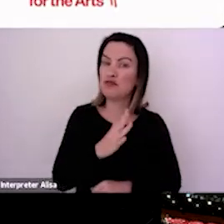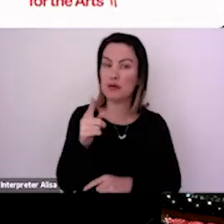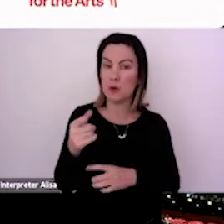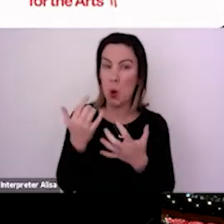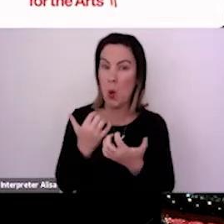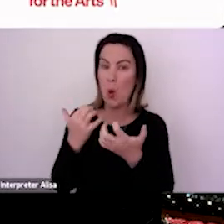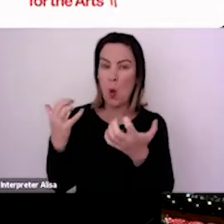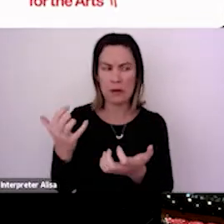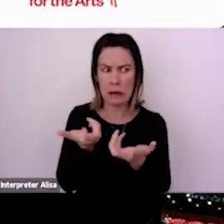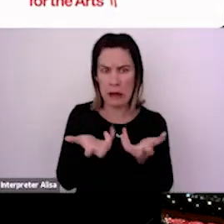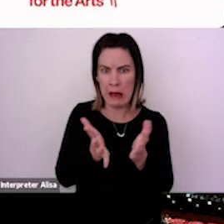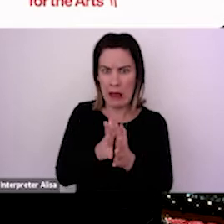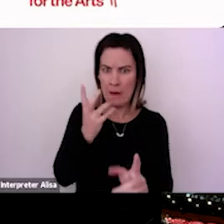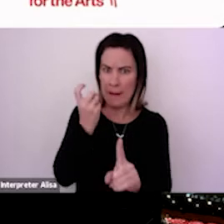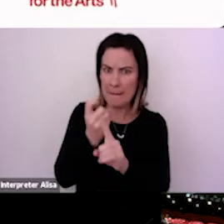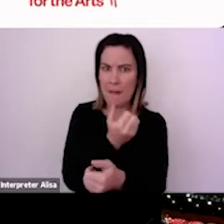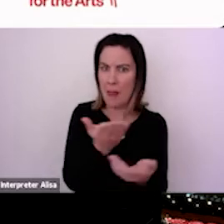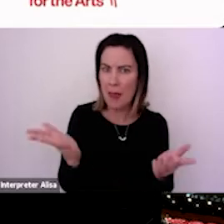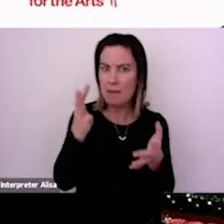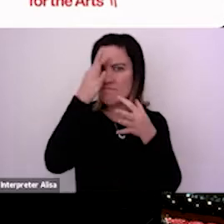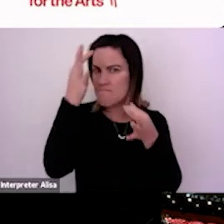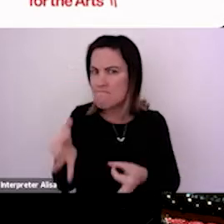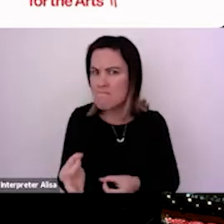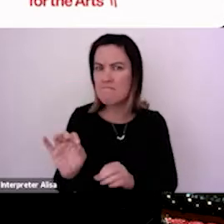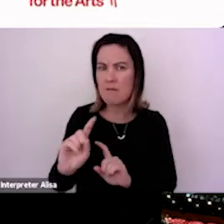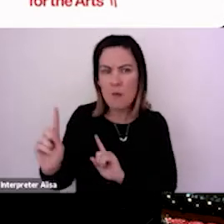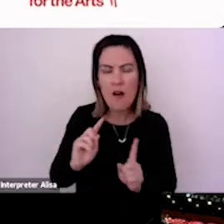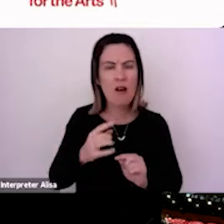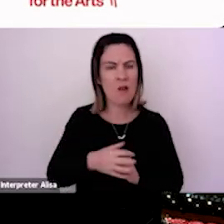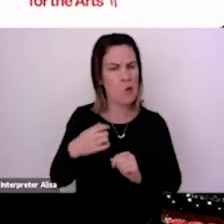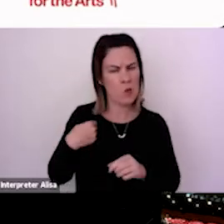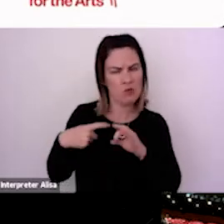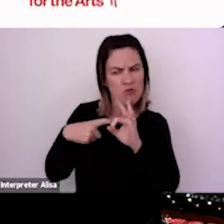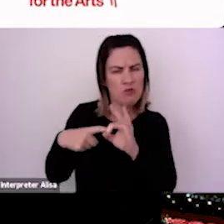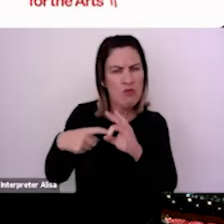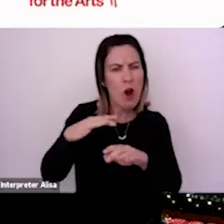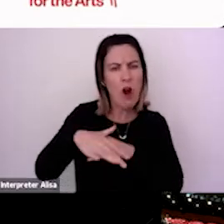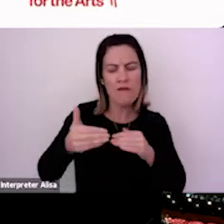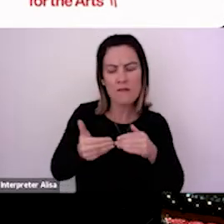them and their decision making and we asked them a range of questions about the next 12 months, in terms of how